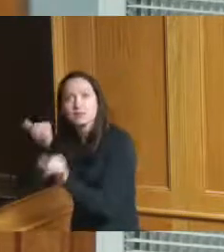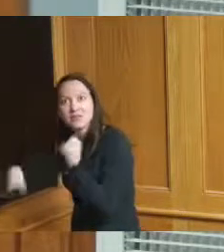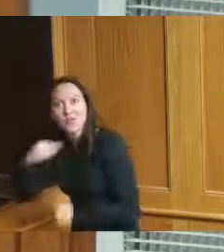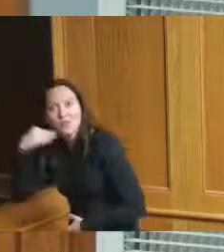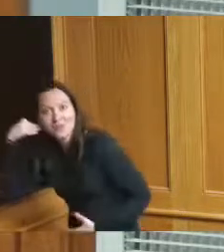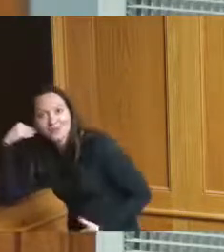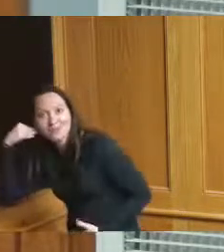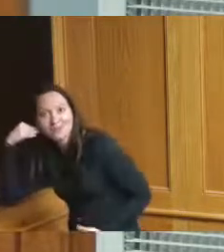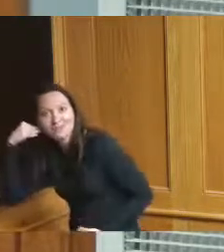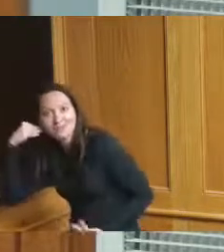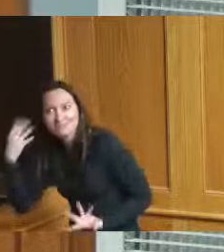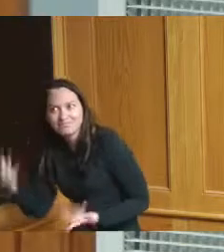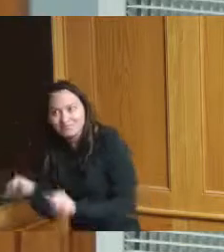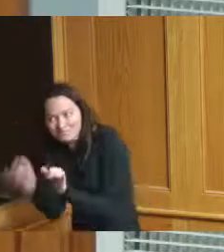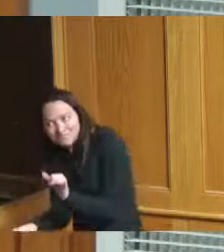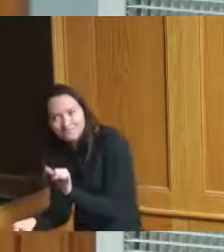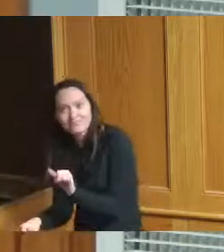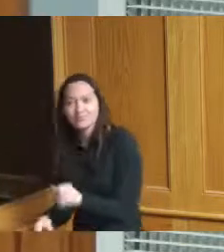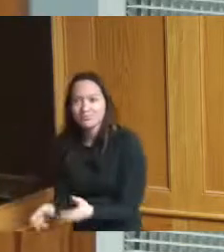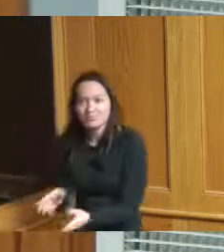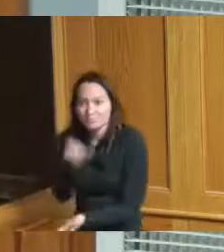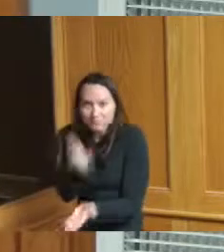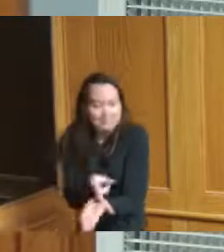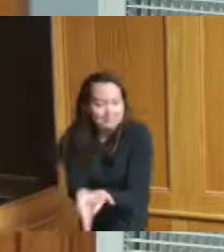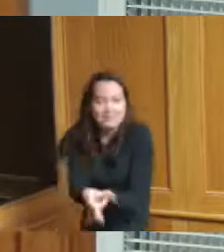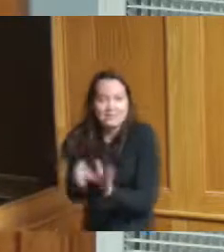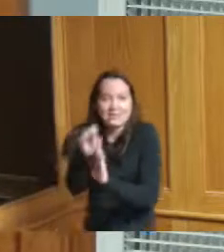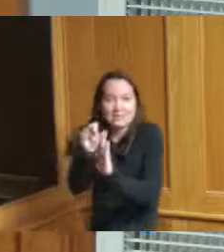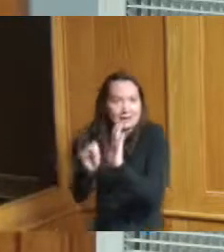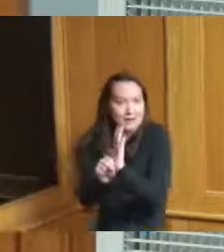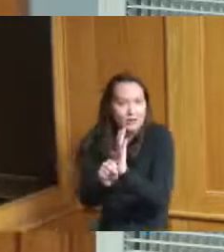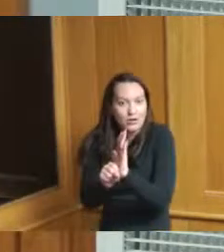we want you to stay home and quite frankly at this point the state who's doing the contact racing for